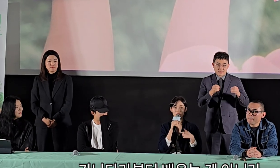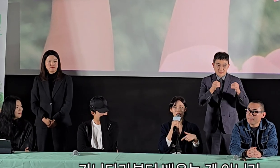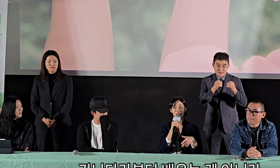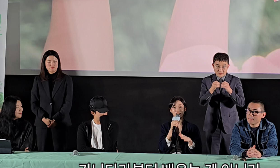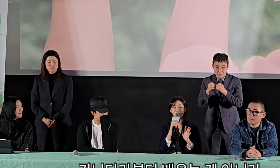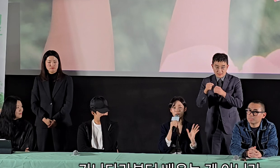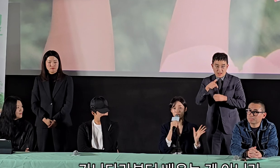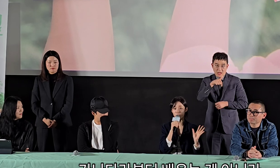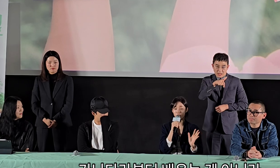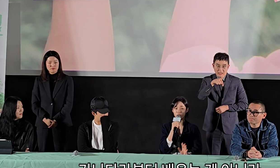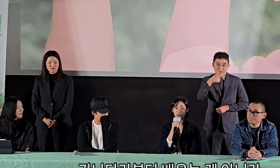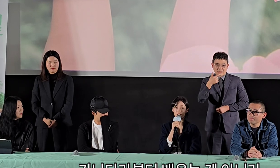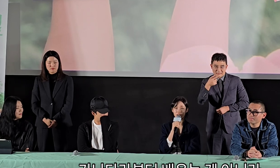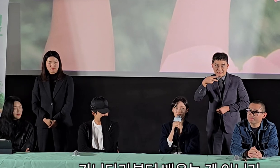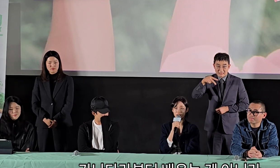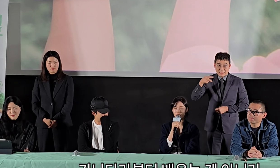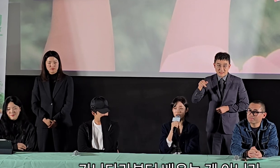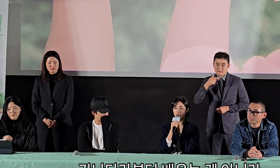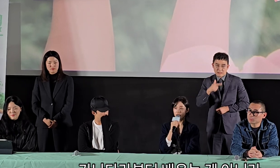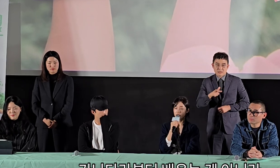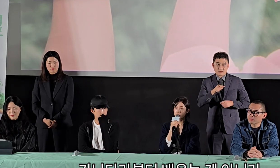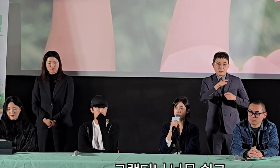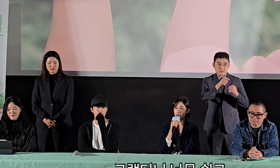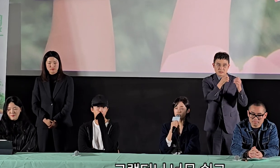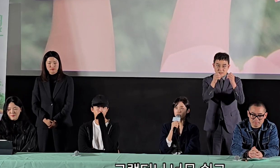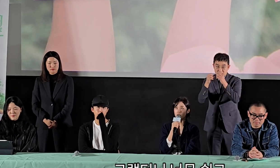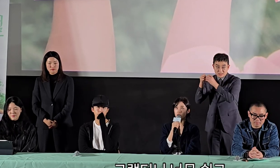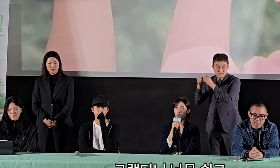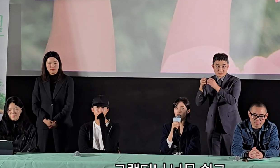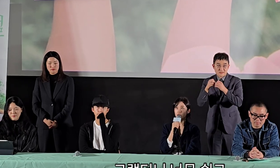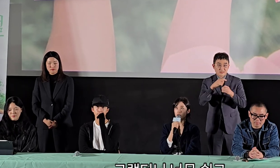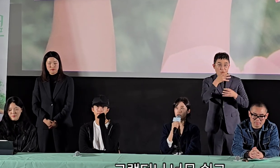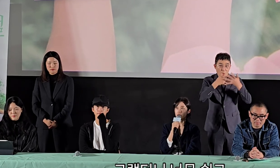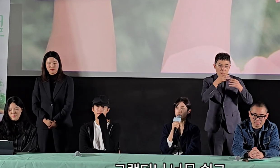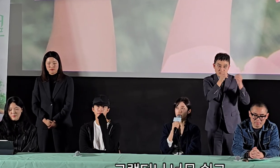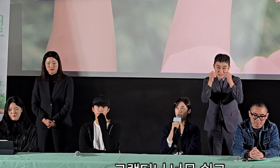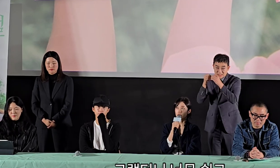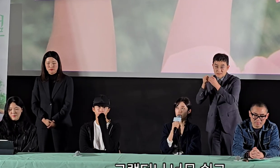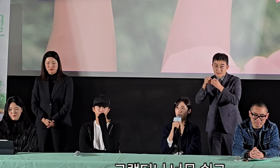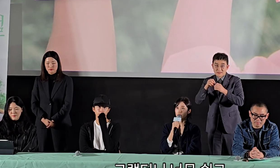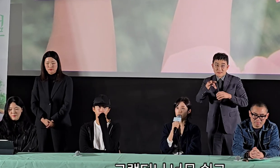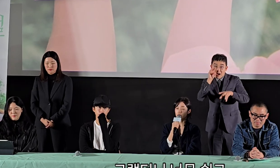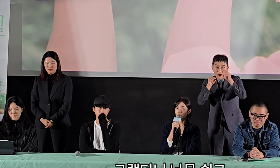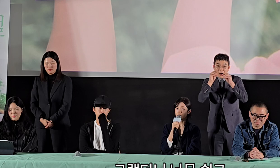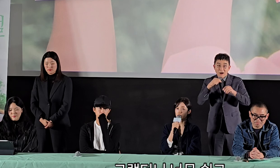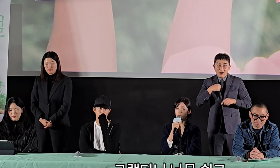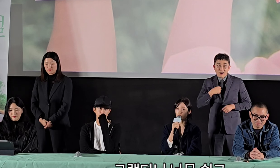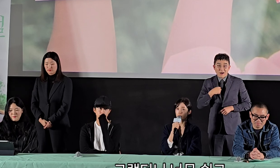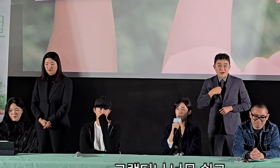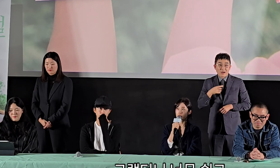It's not about learning from the alphabet. It was so easy.